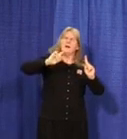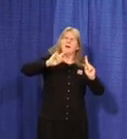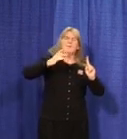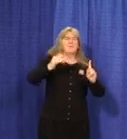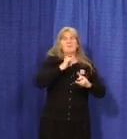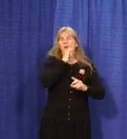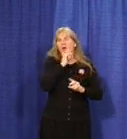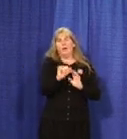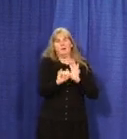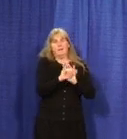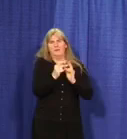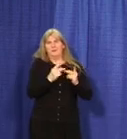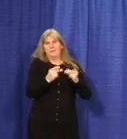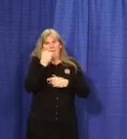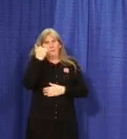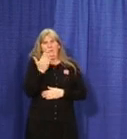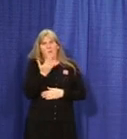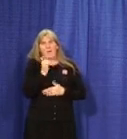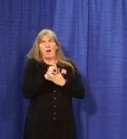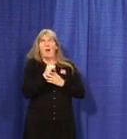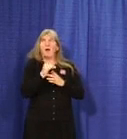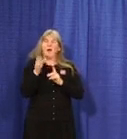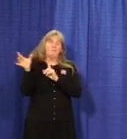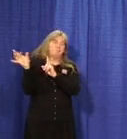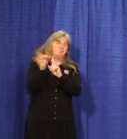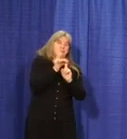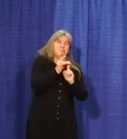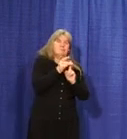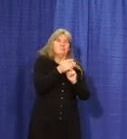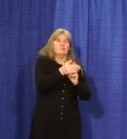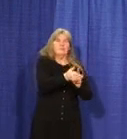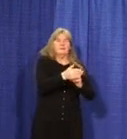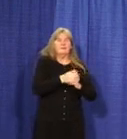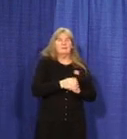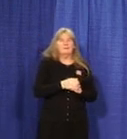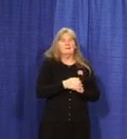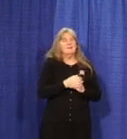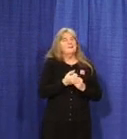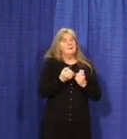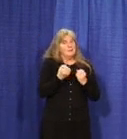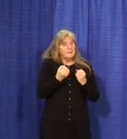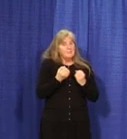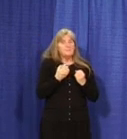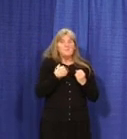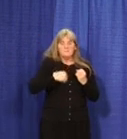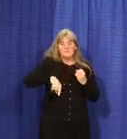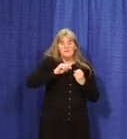infection entered the territory. Given that we have tested a lot of people with symptoms around